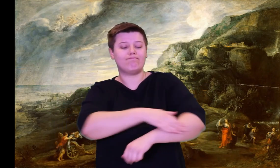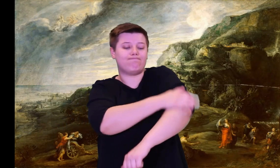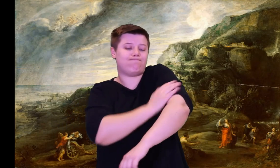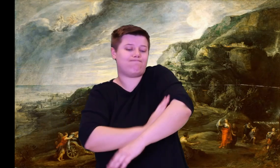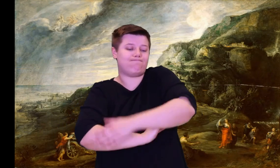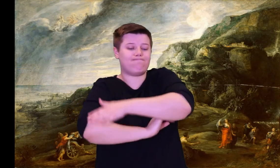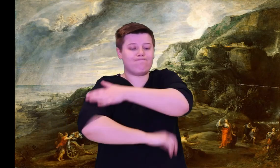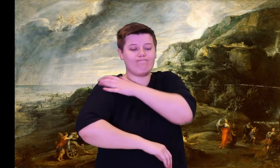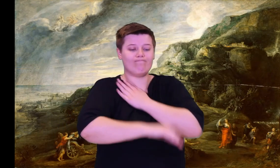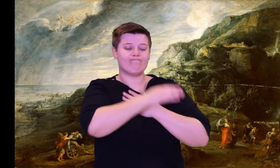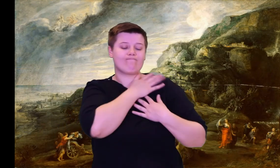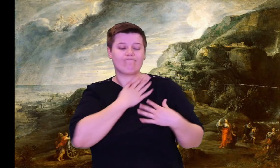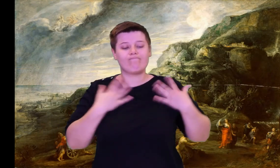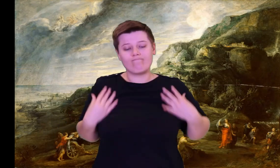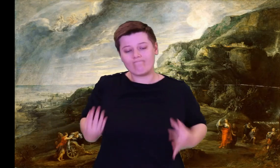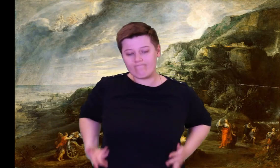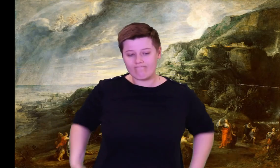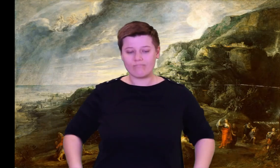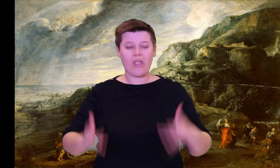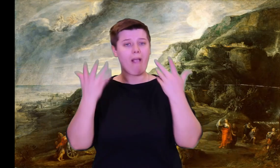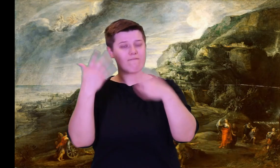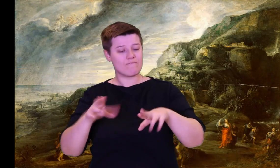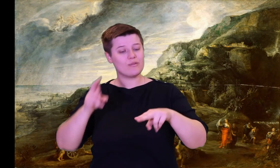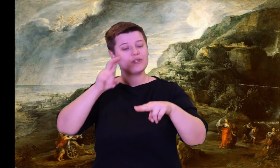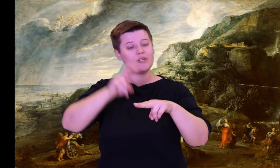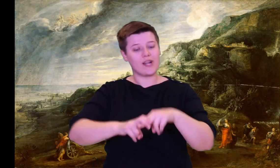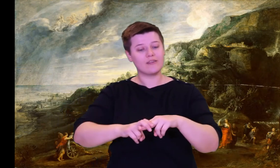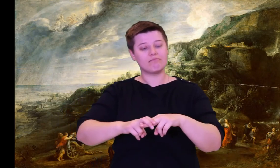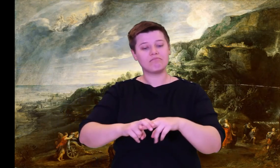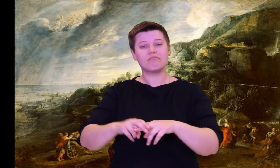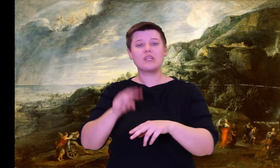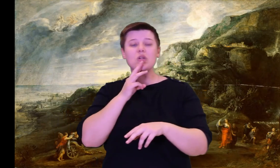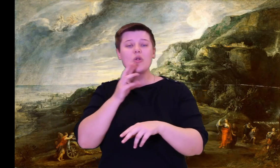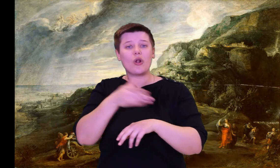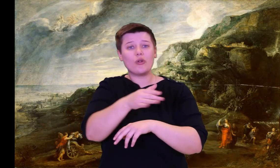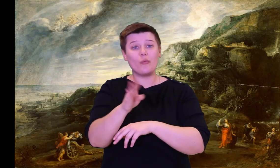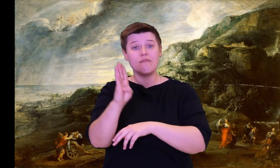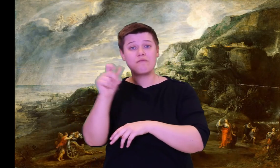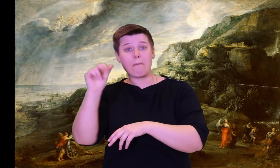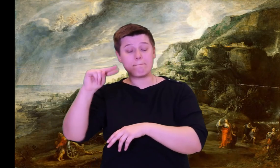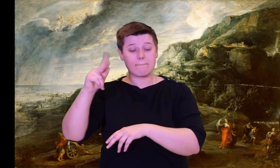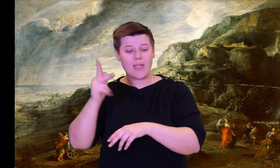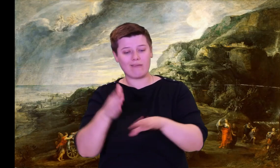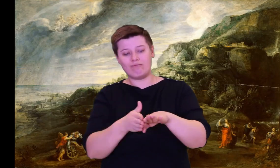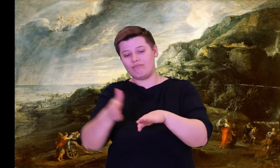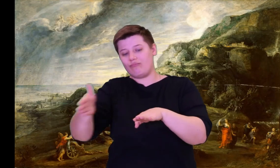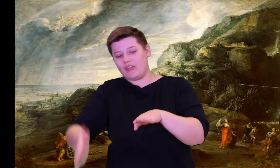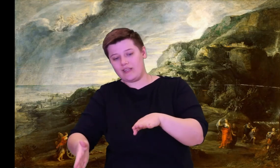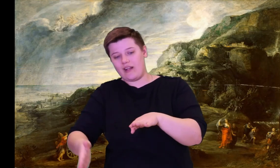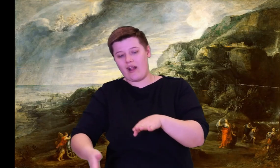But when they finished eating, they took off their head-scarves to play ball. The white-armed princess